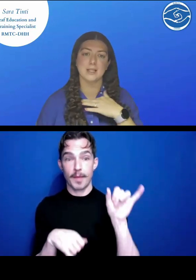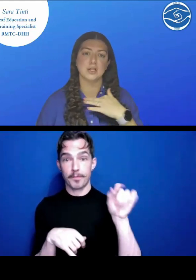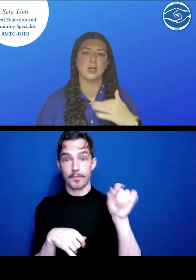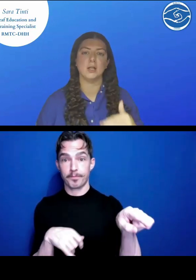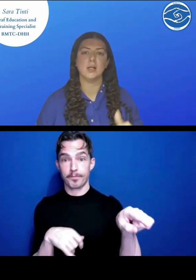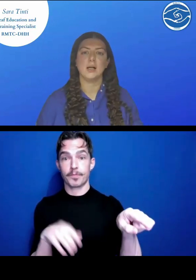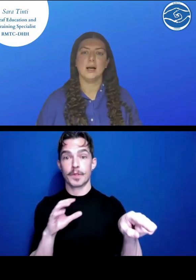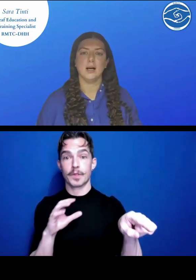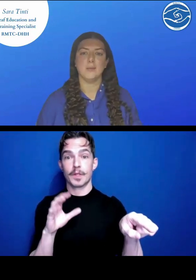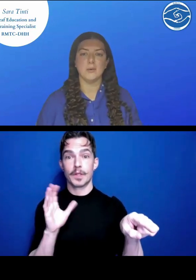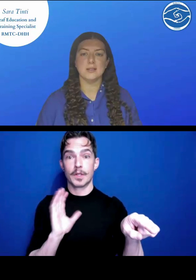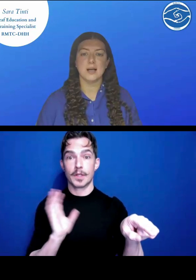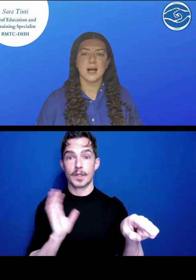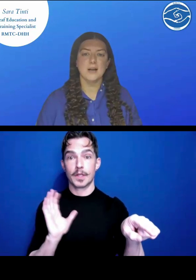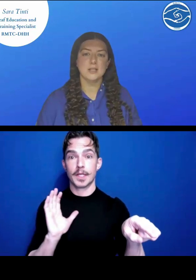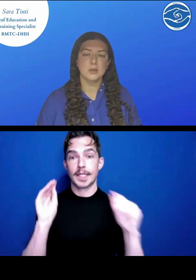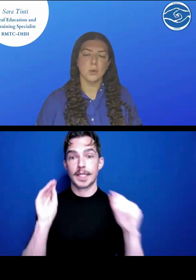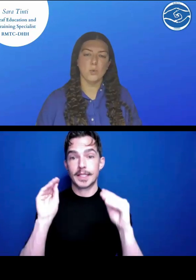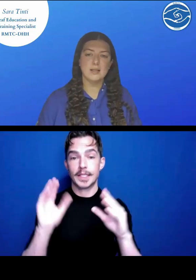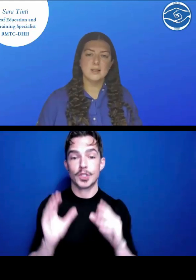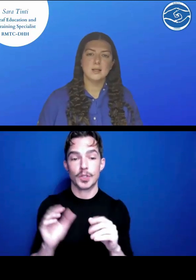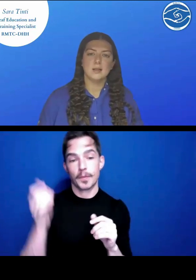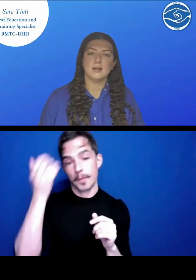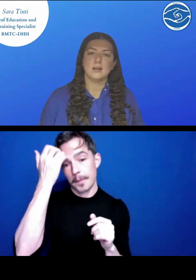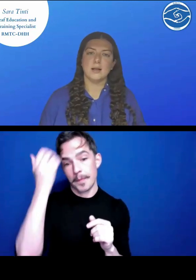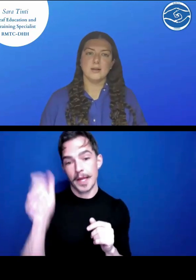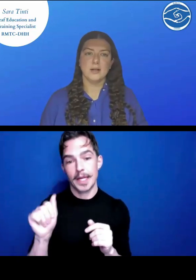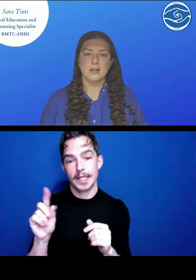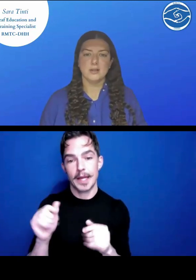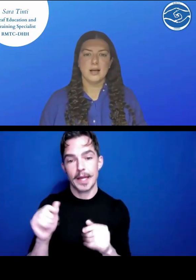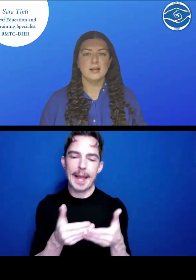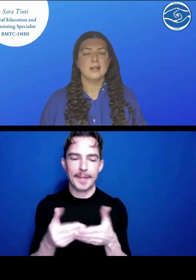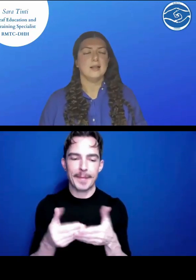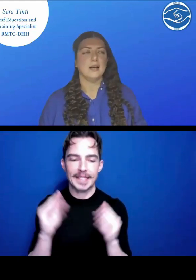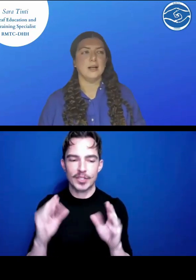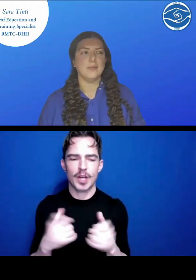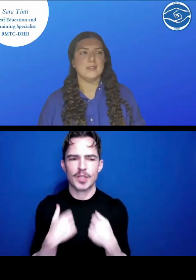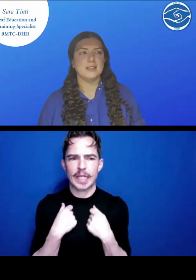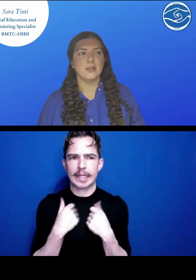baby teacher. I was like, I have to do a what? I don't know how to do that.